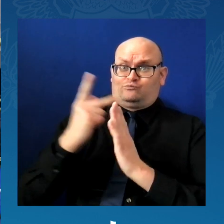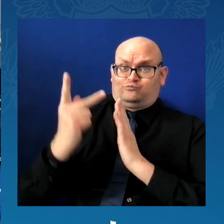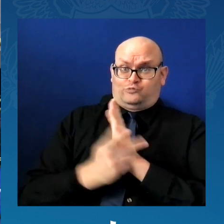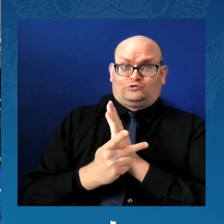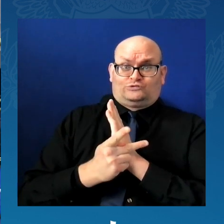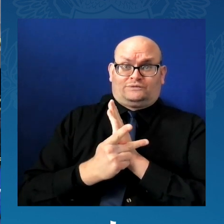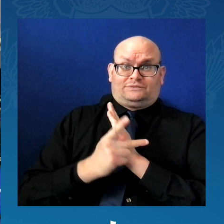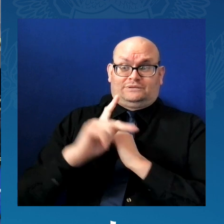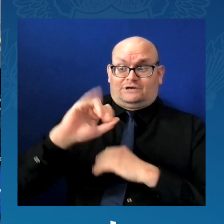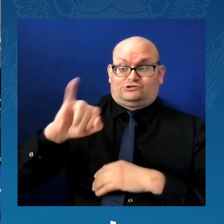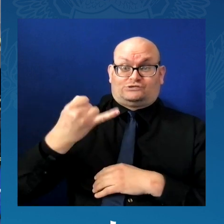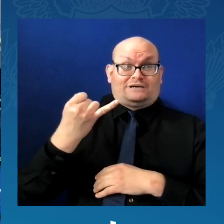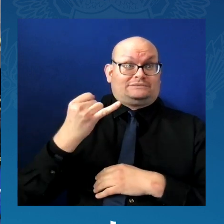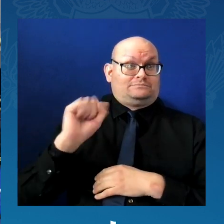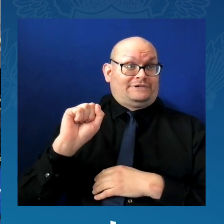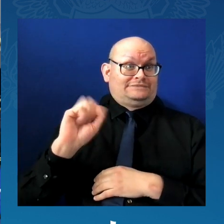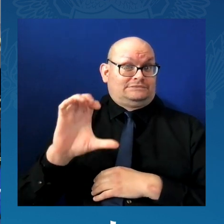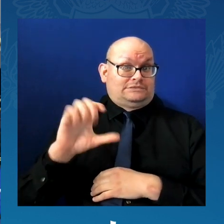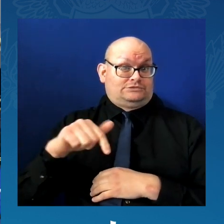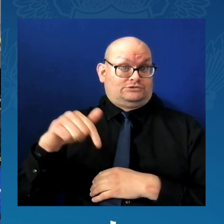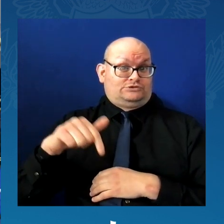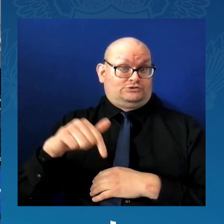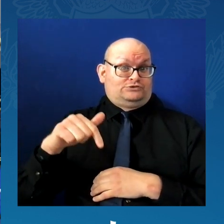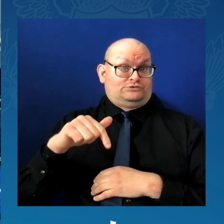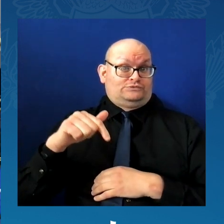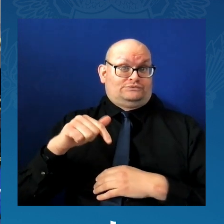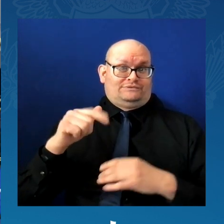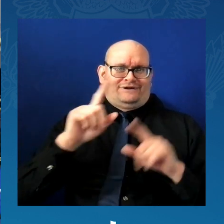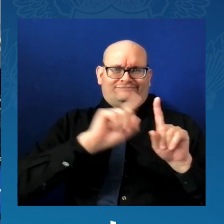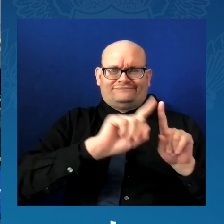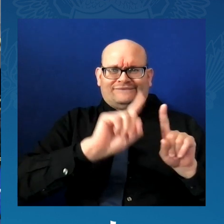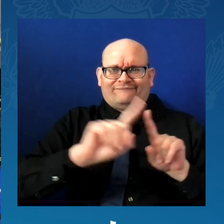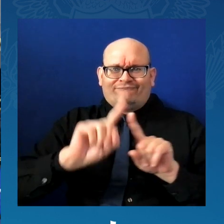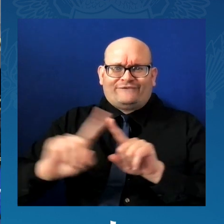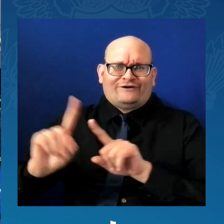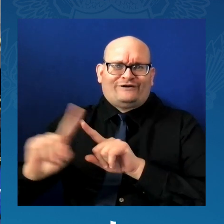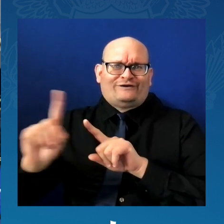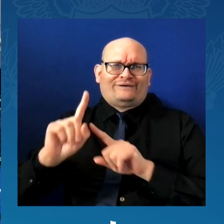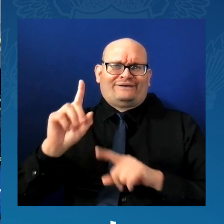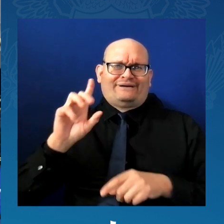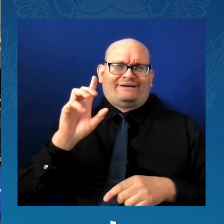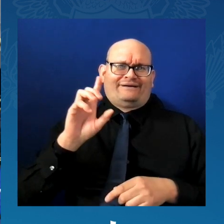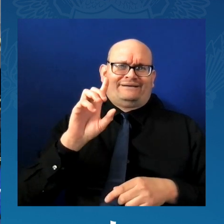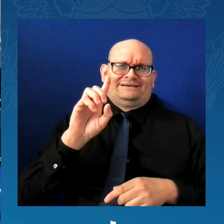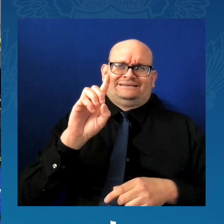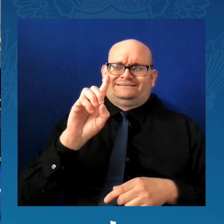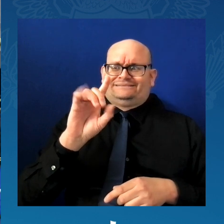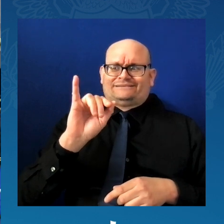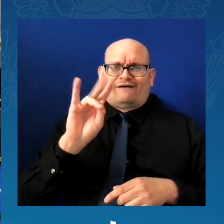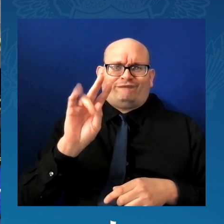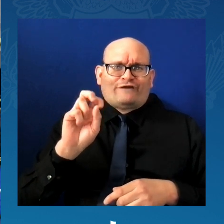divers of the Neutral Buoyancy Lab, and even seamstresses making suits. All of these individuals had something in common.